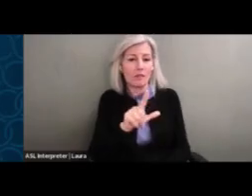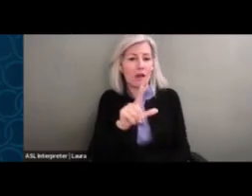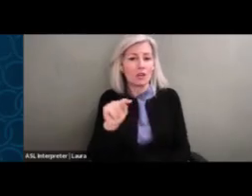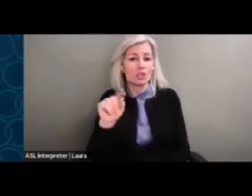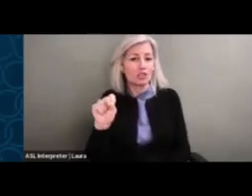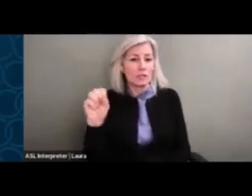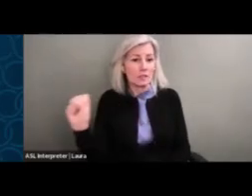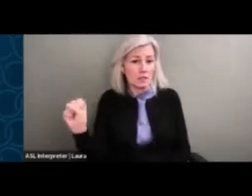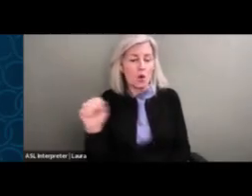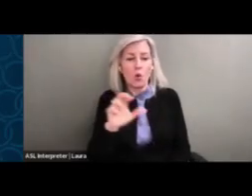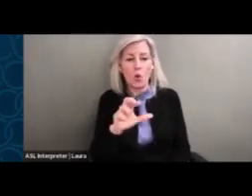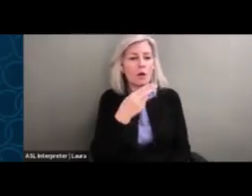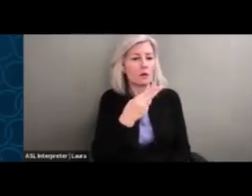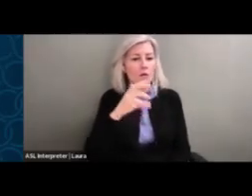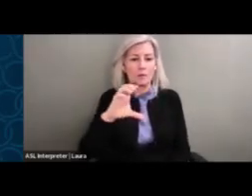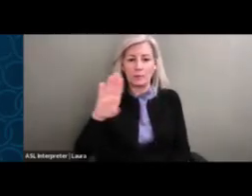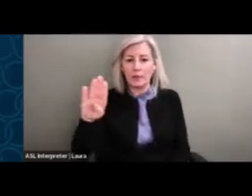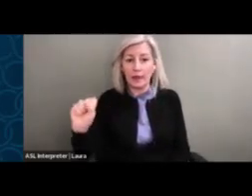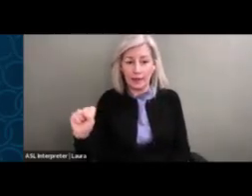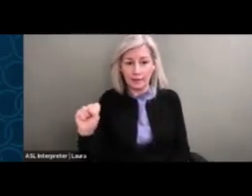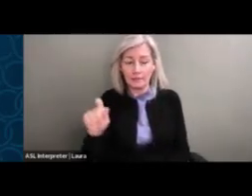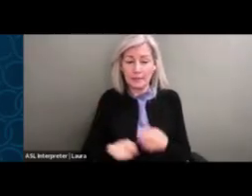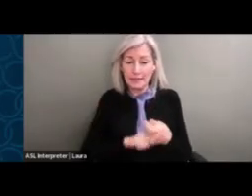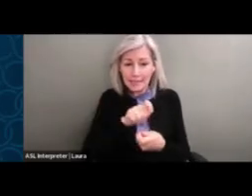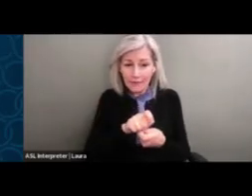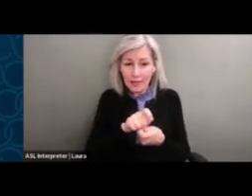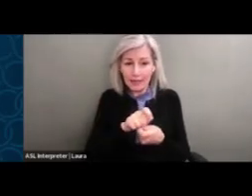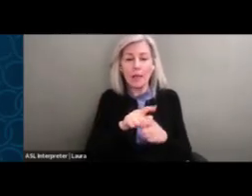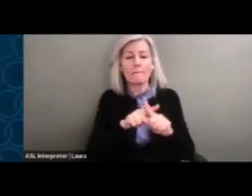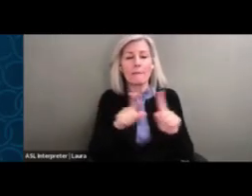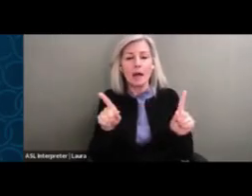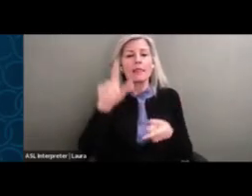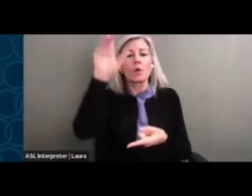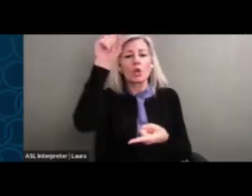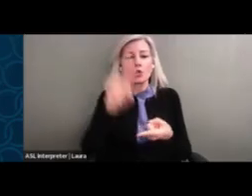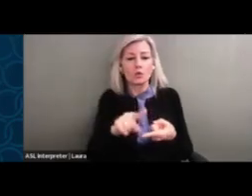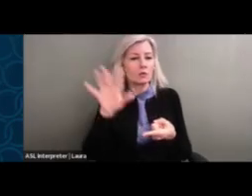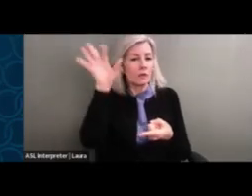While there is not a direct reduction in funding for any types of long-term system support